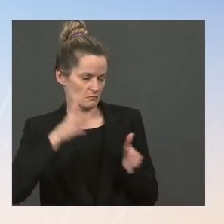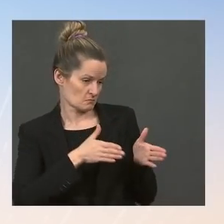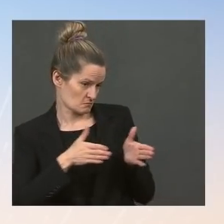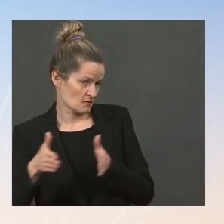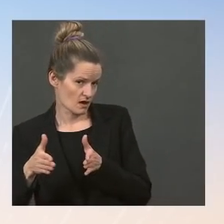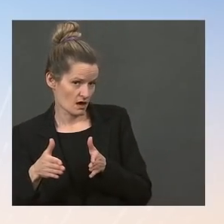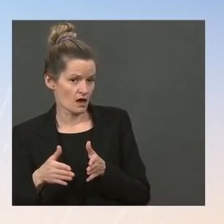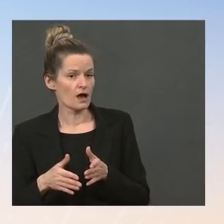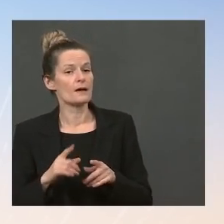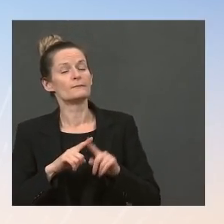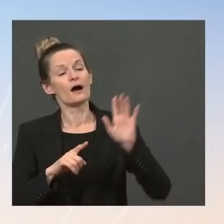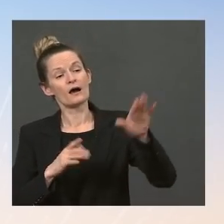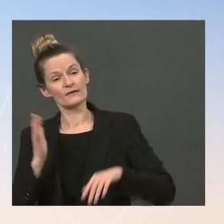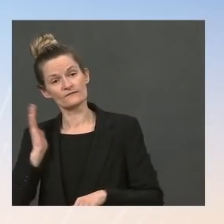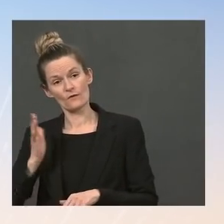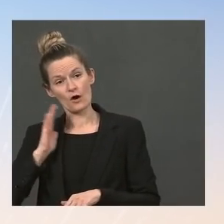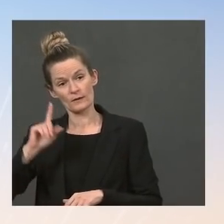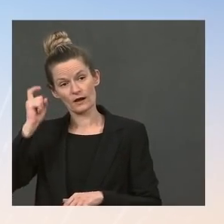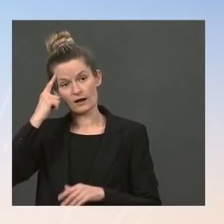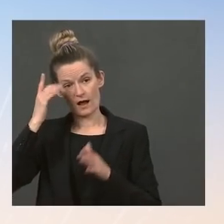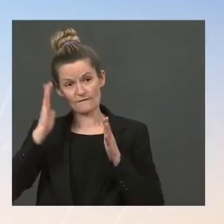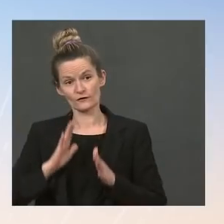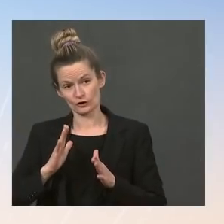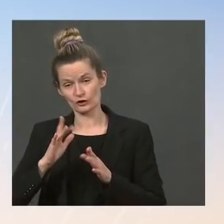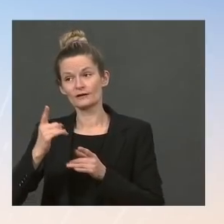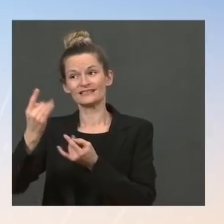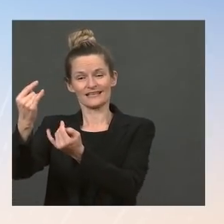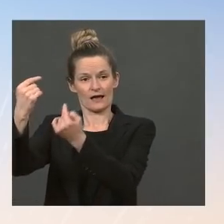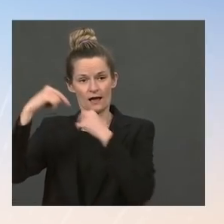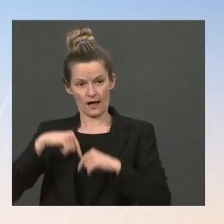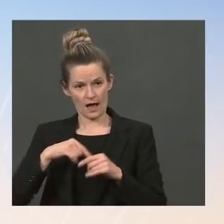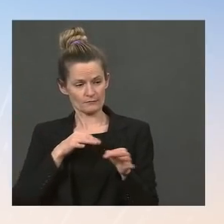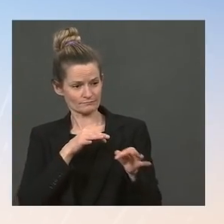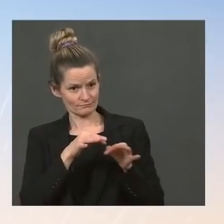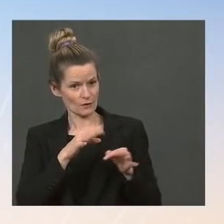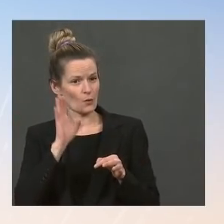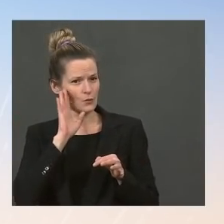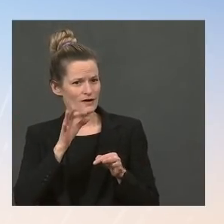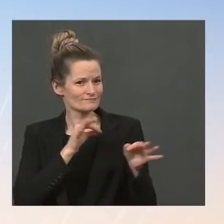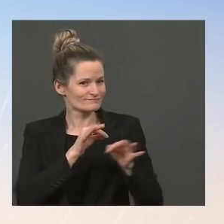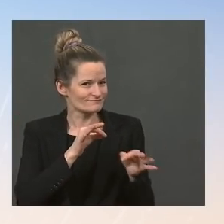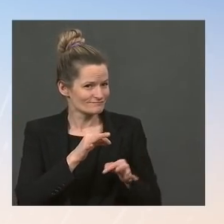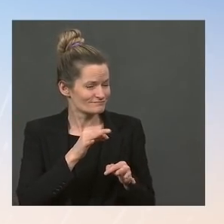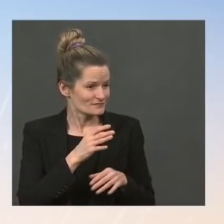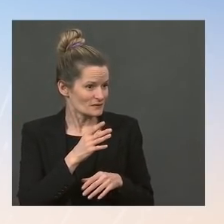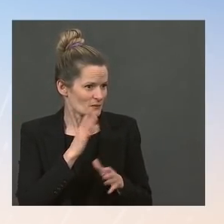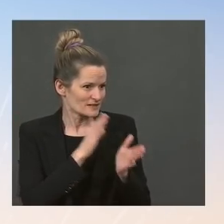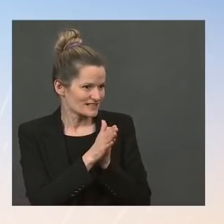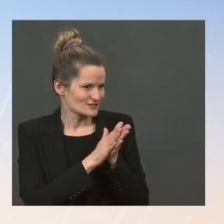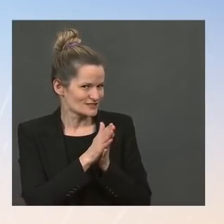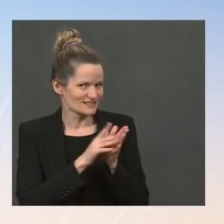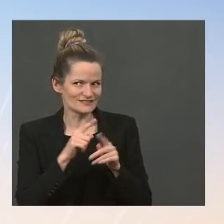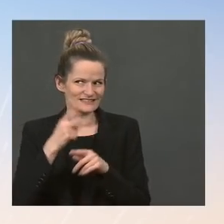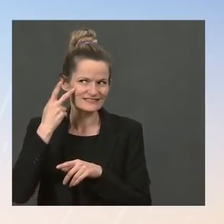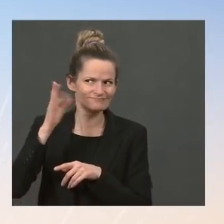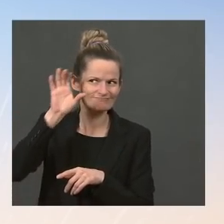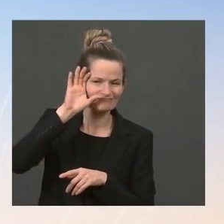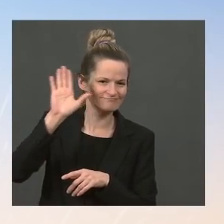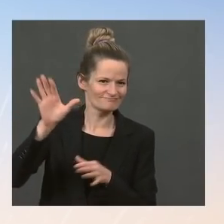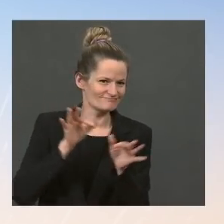to come out here and talk with all of you one day soon, which I'm sure you'd be interested in. So, let me venture to do that and see if DHS has more of a rundown for you.